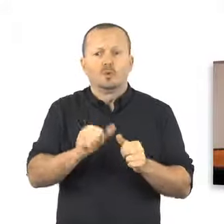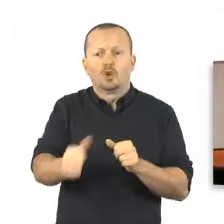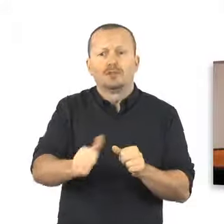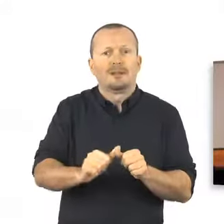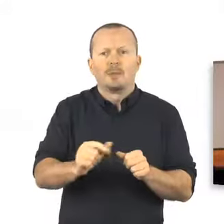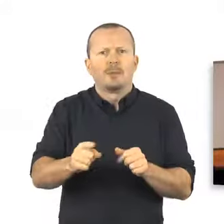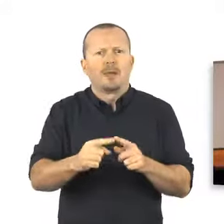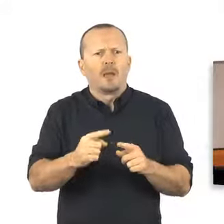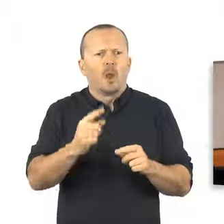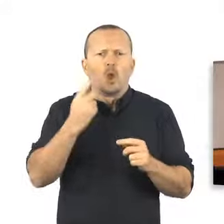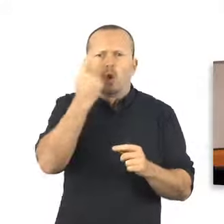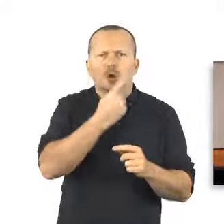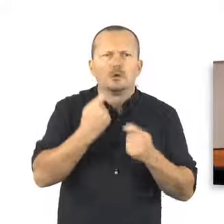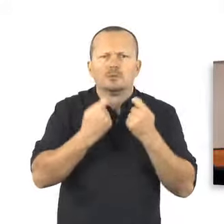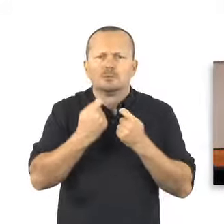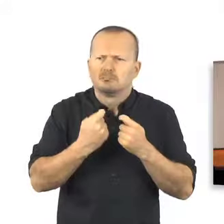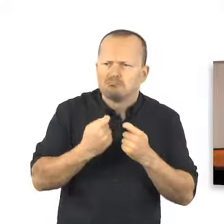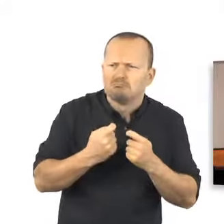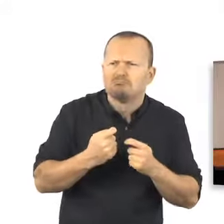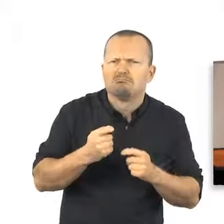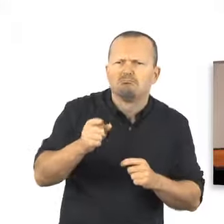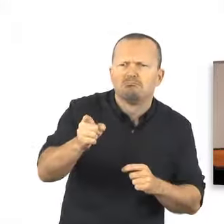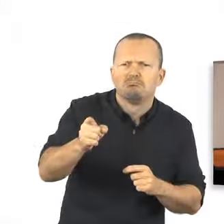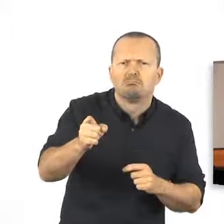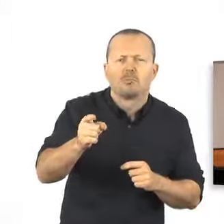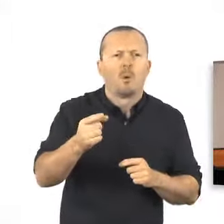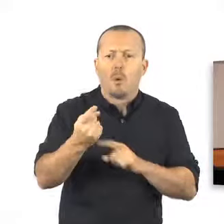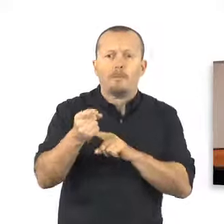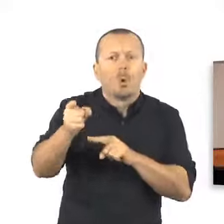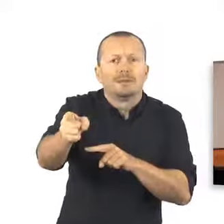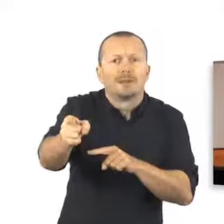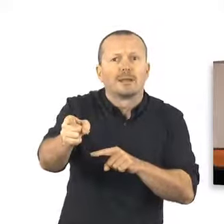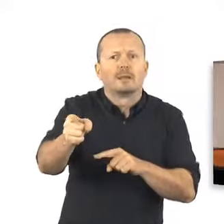looking at something enquiringly or that they’re pointing to something and we need to be sensitive